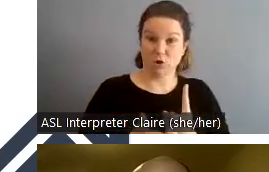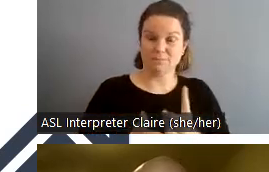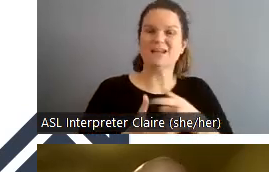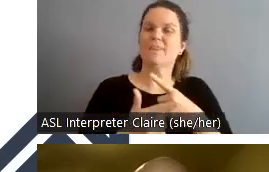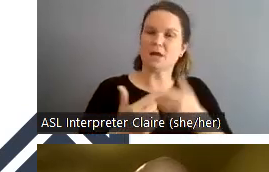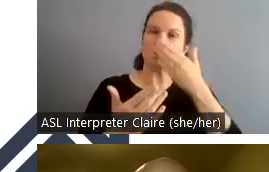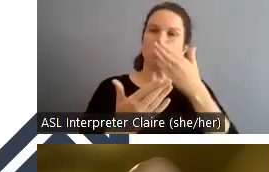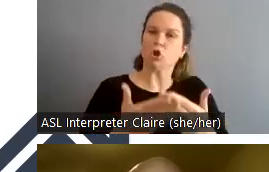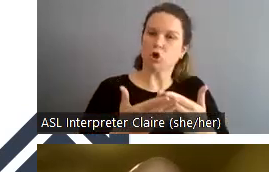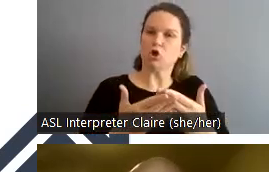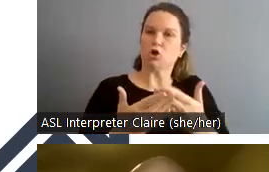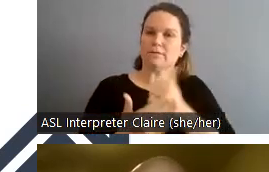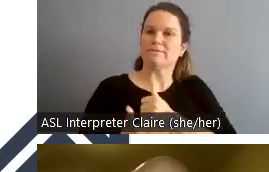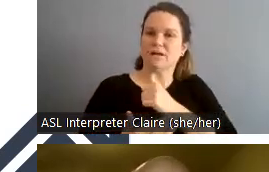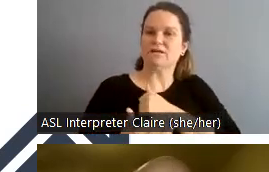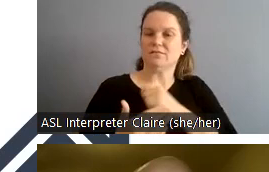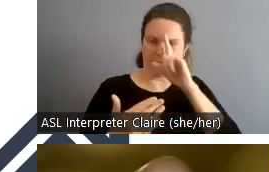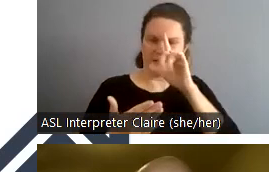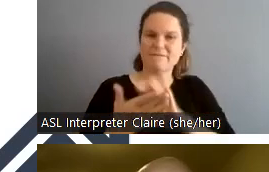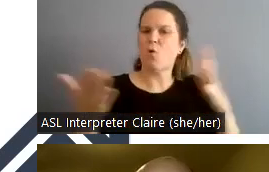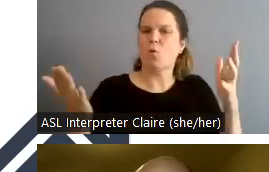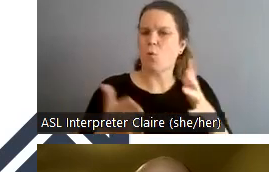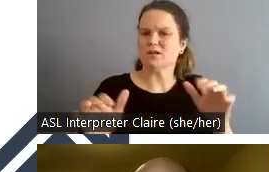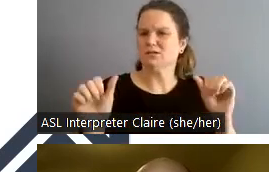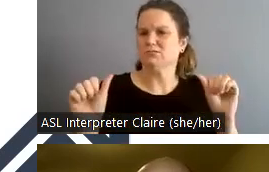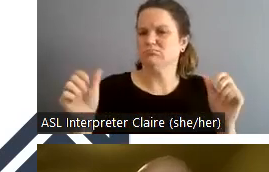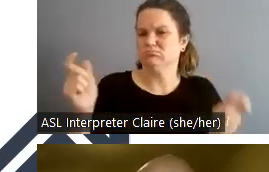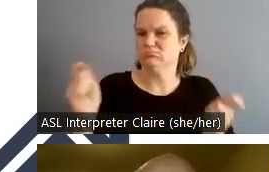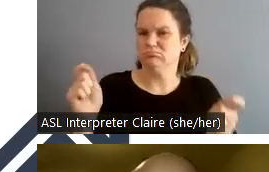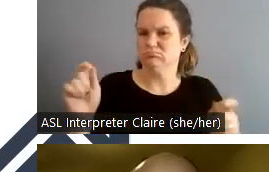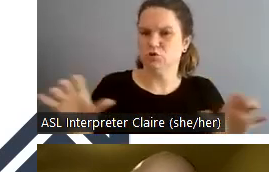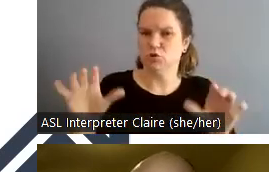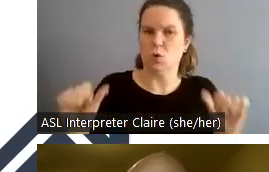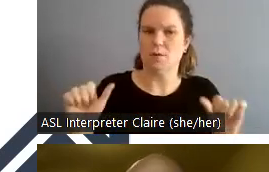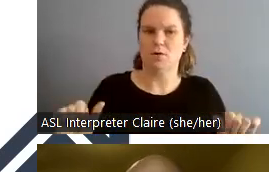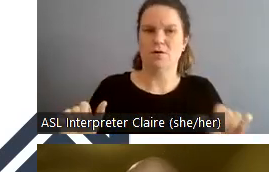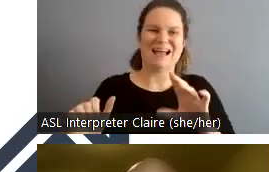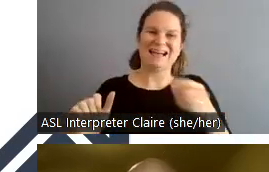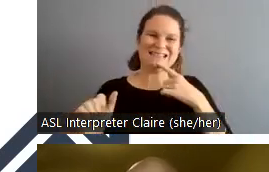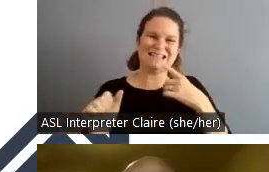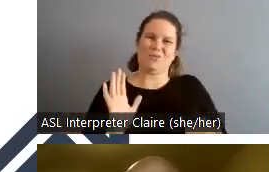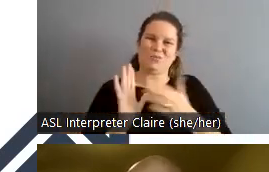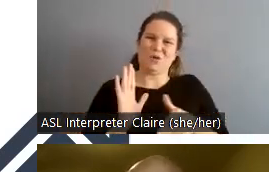lies at the heart of Oregon disability law. And I've got, sort of repeat as